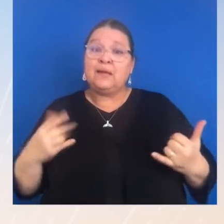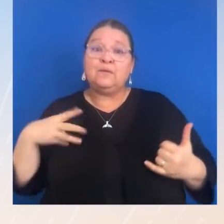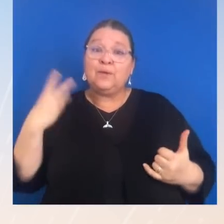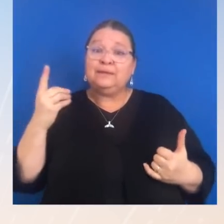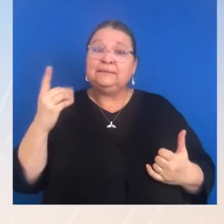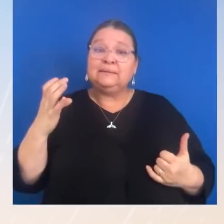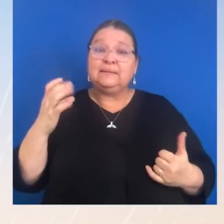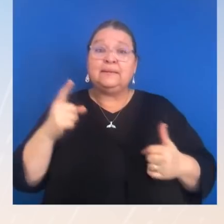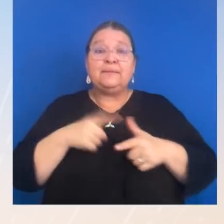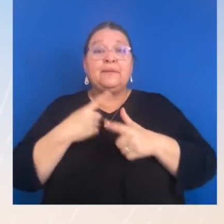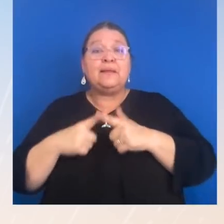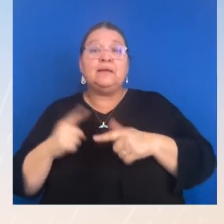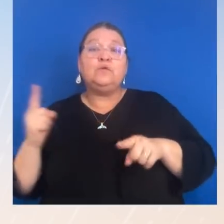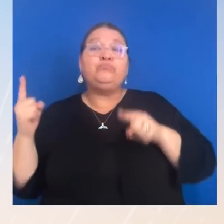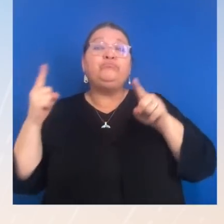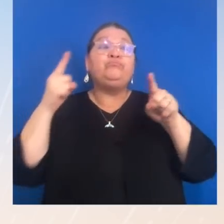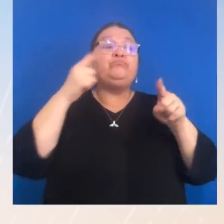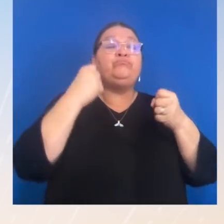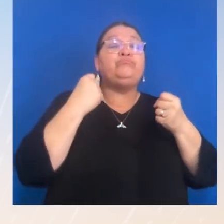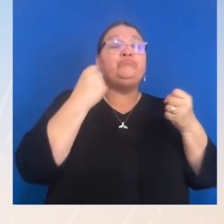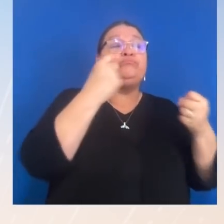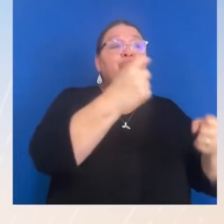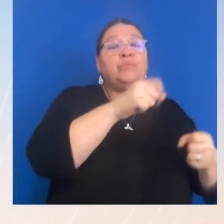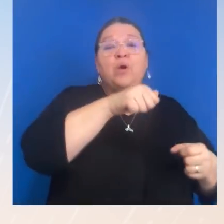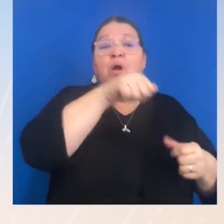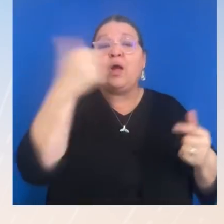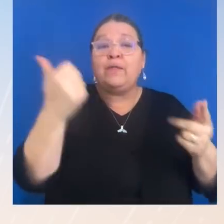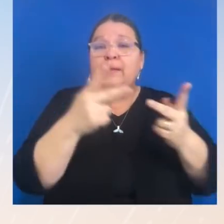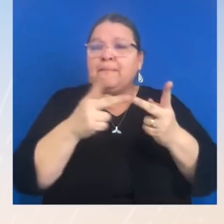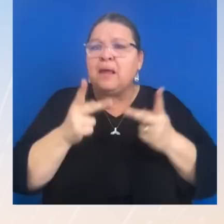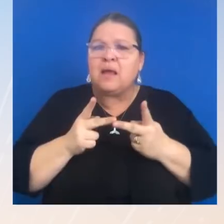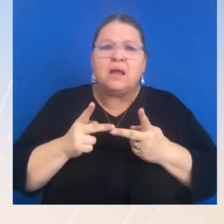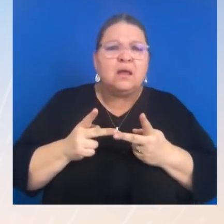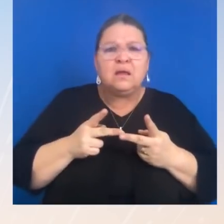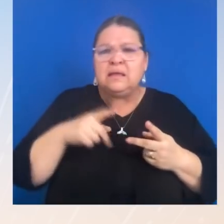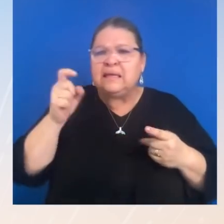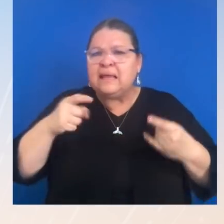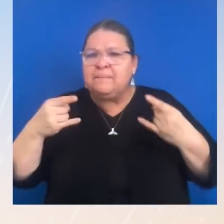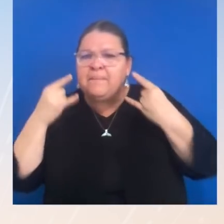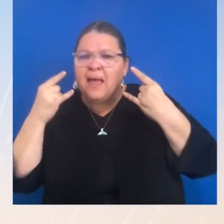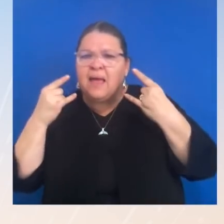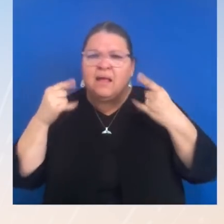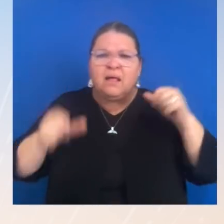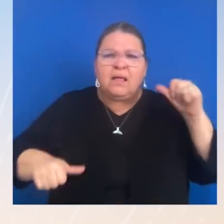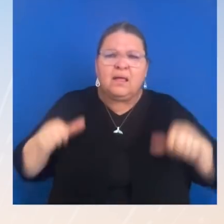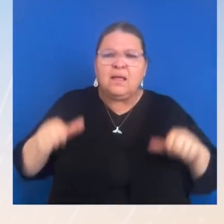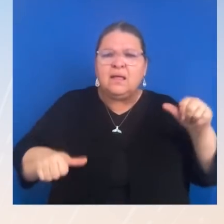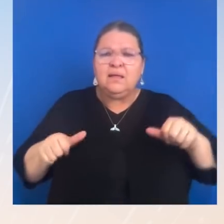which is what they're going to endeavor to do between now and April 18th. The Press: Completely seperate topic: France said today that the window